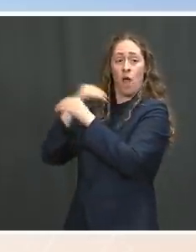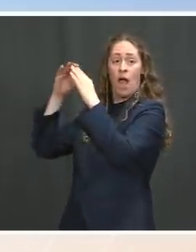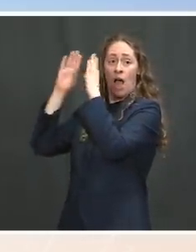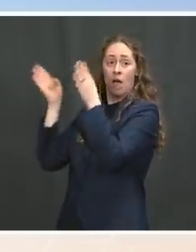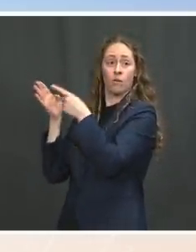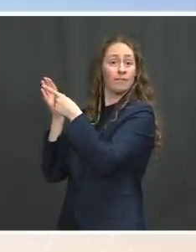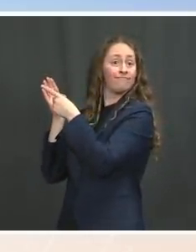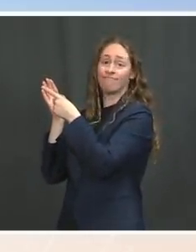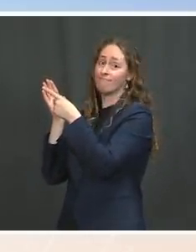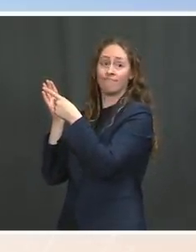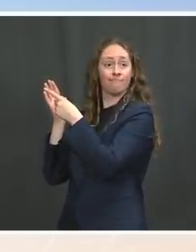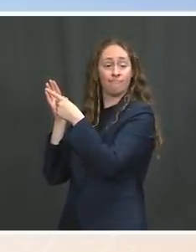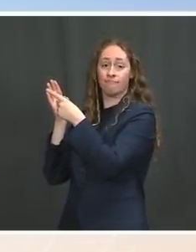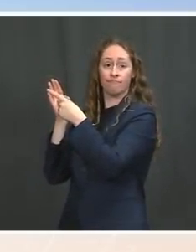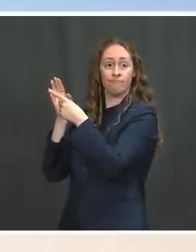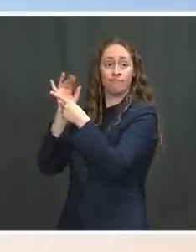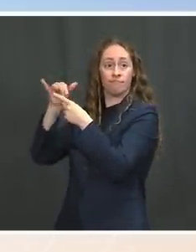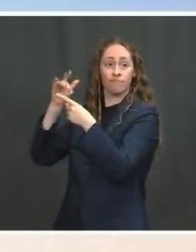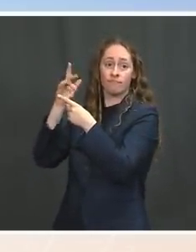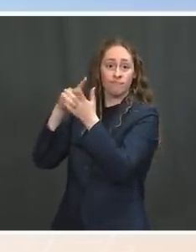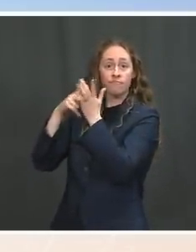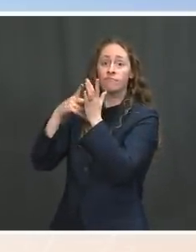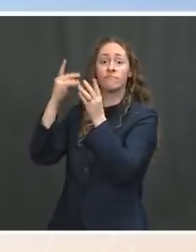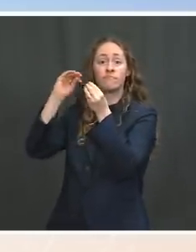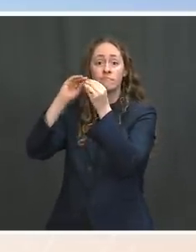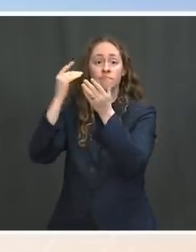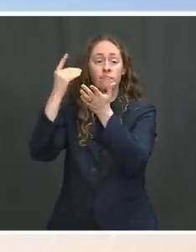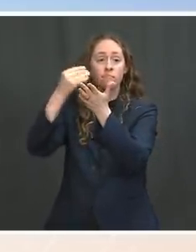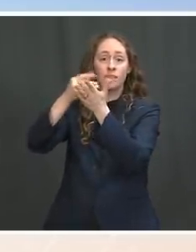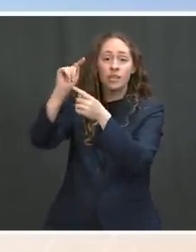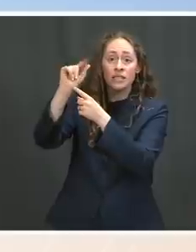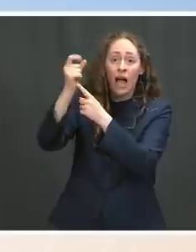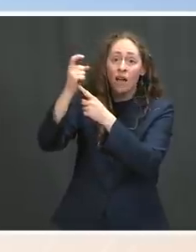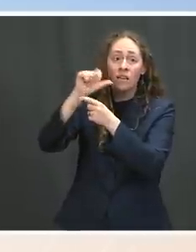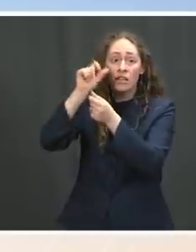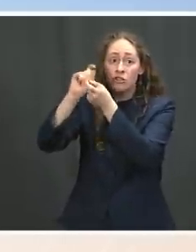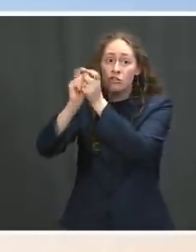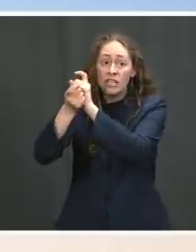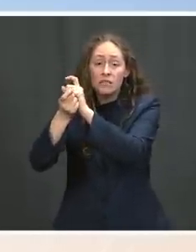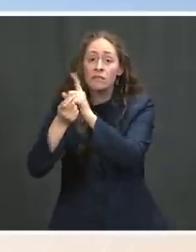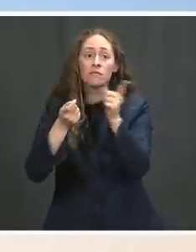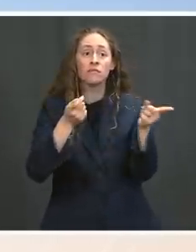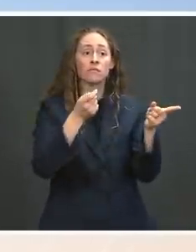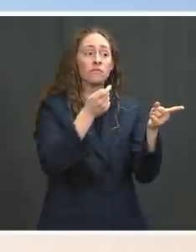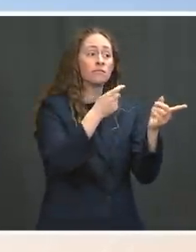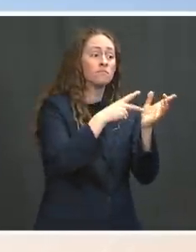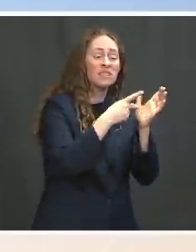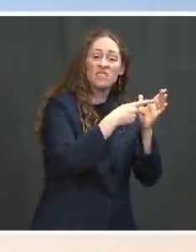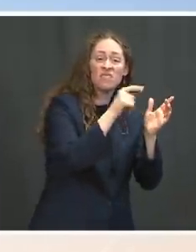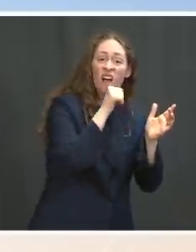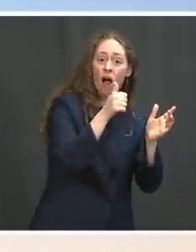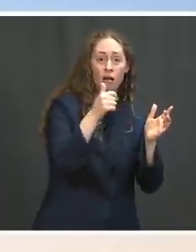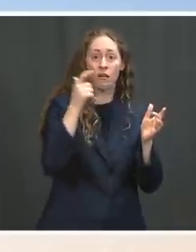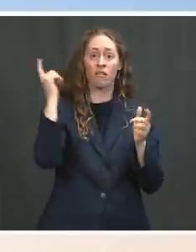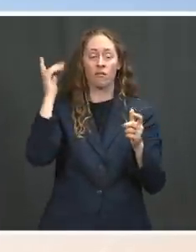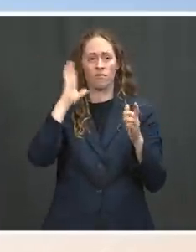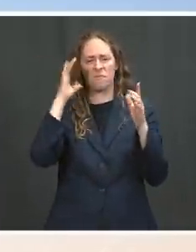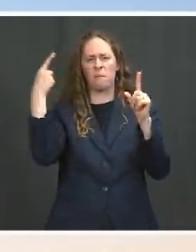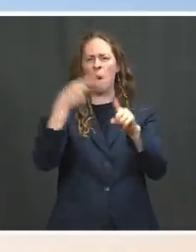then this is all pointless." What's your response to that? Ms. Psaki: The President has been clear -- as have I, speaking on his behalf -- that he's open to compromise,